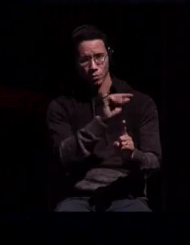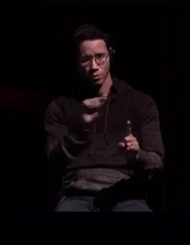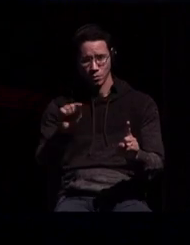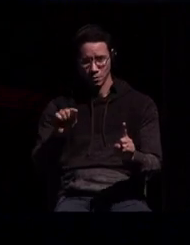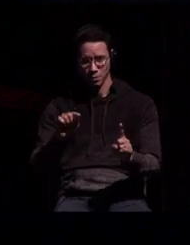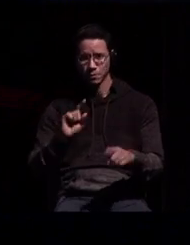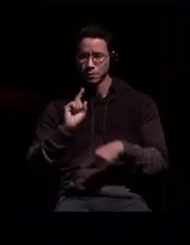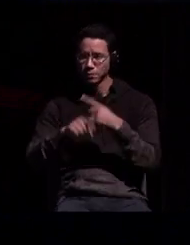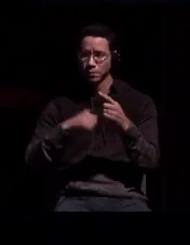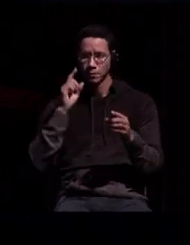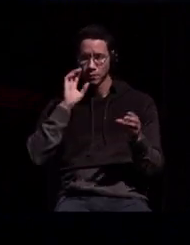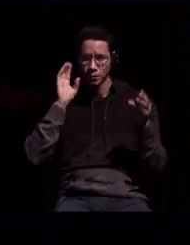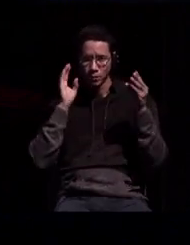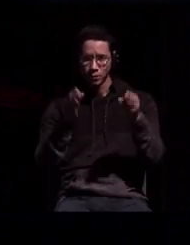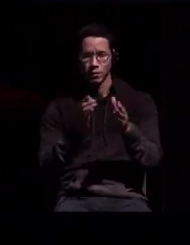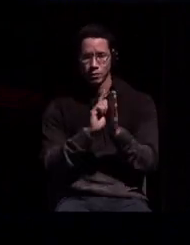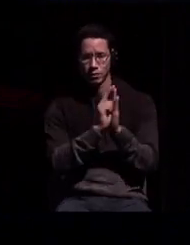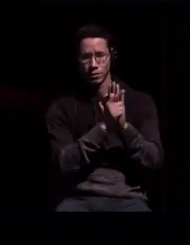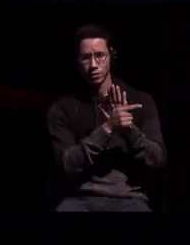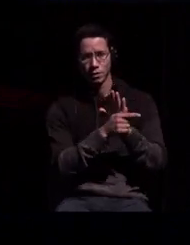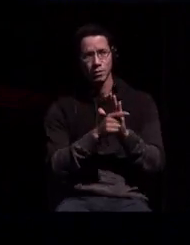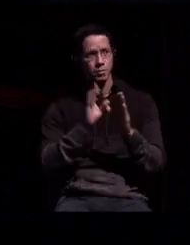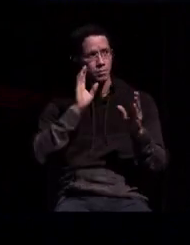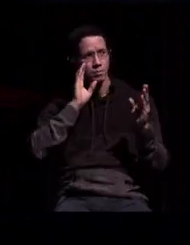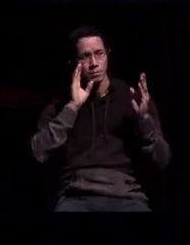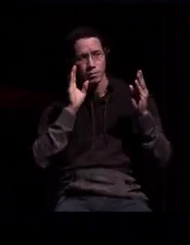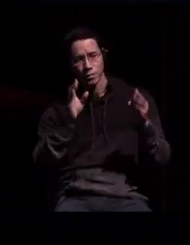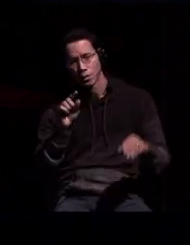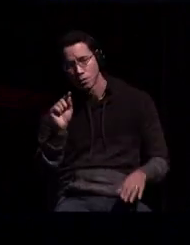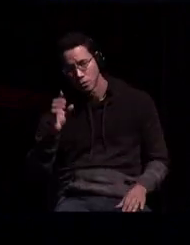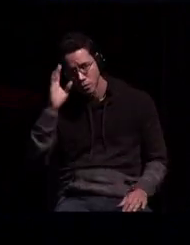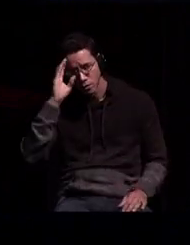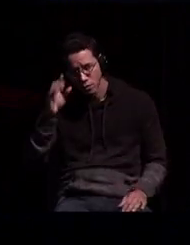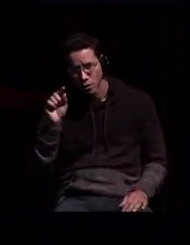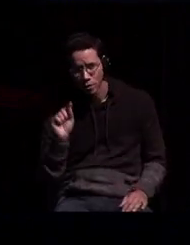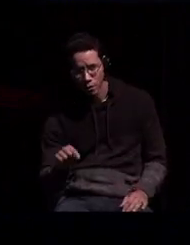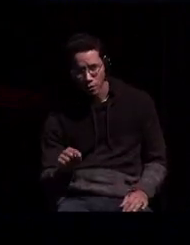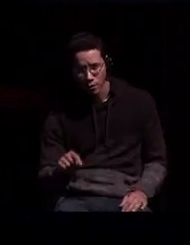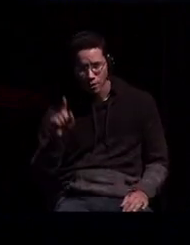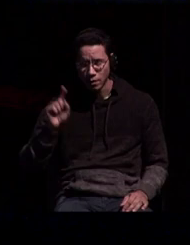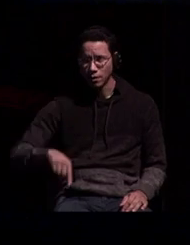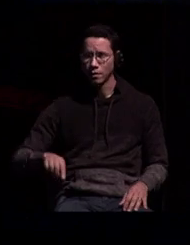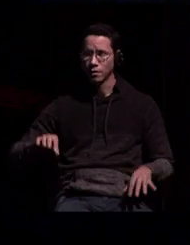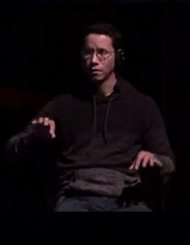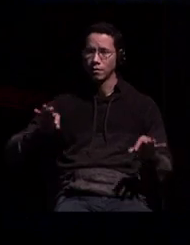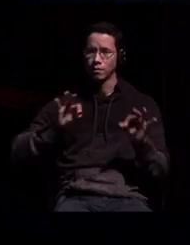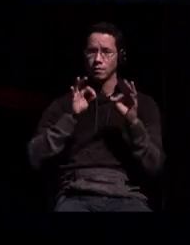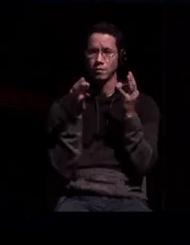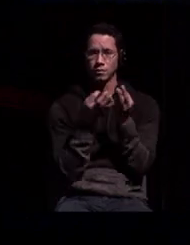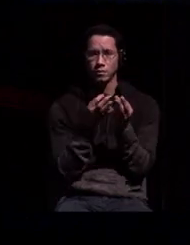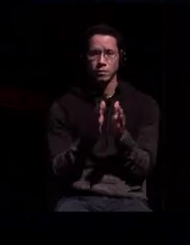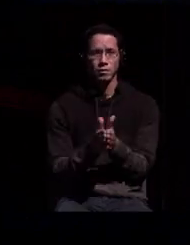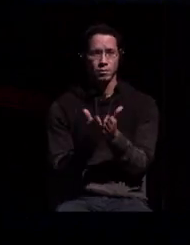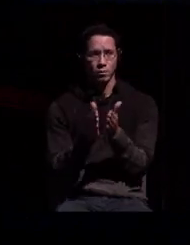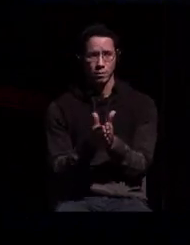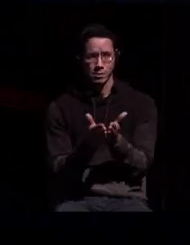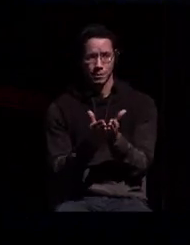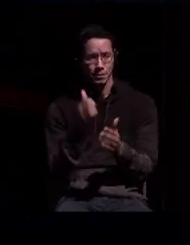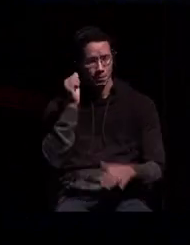we need to see poverty from a female point of view. On a global scale, women are poorer than men.